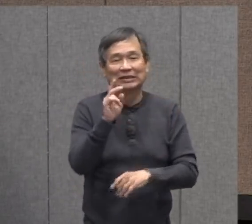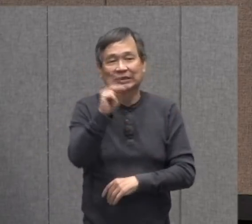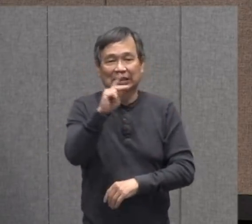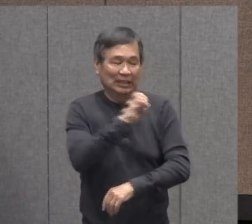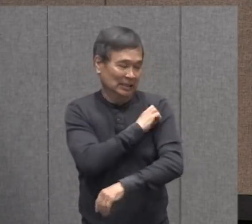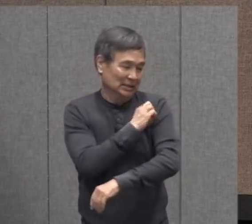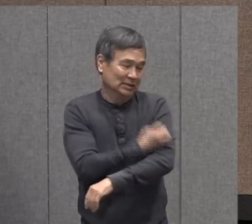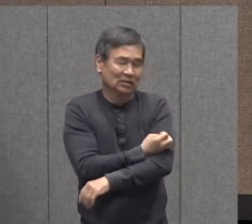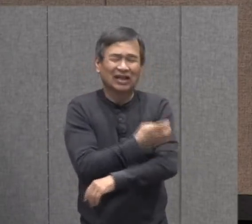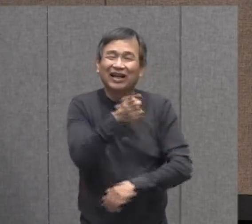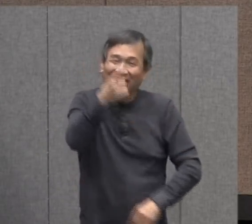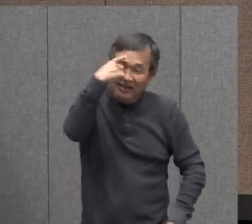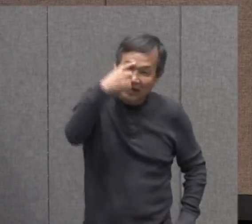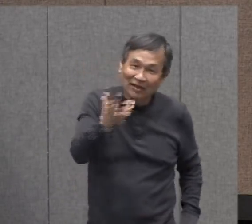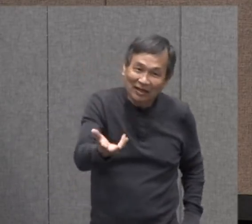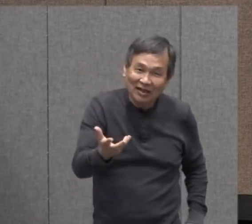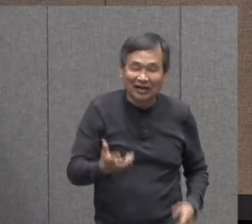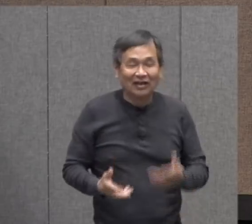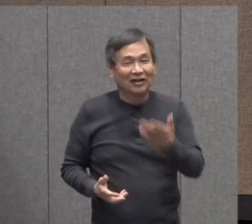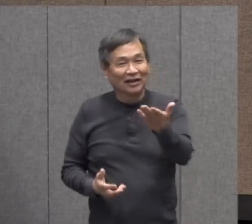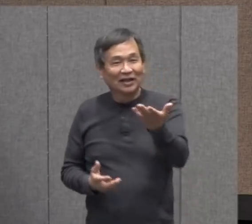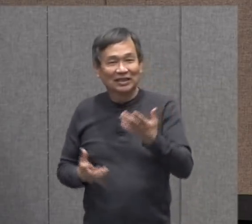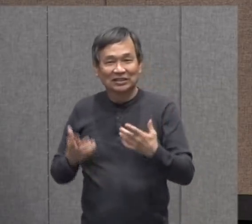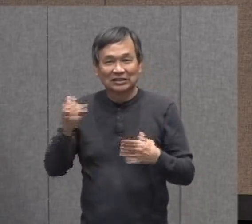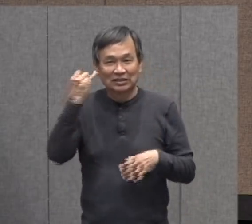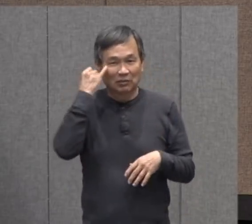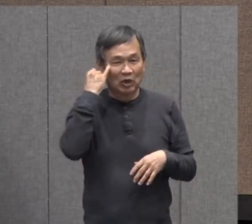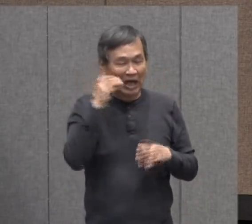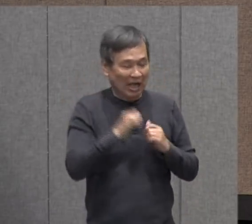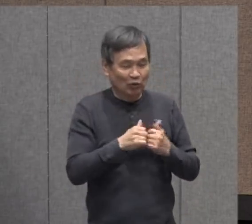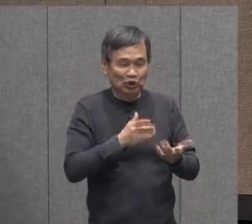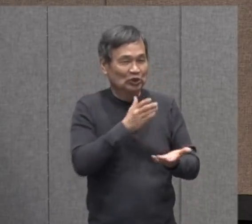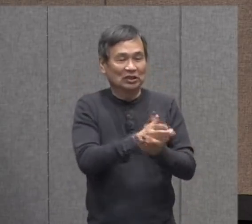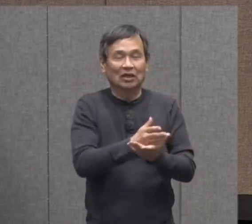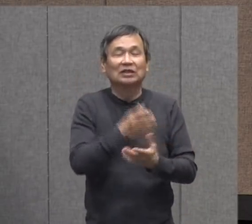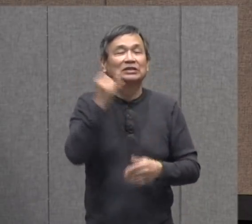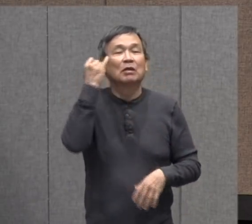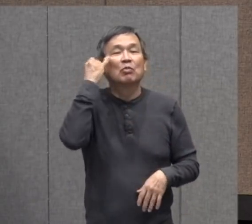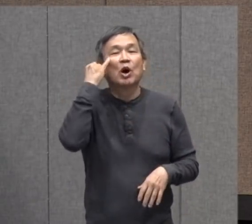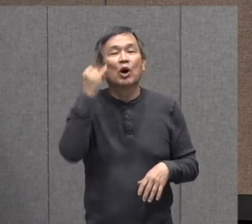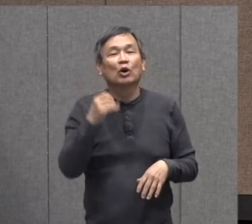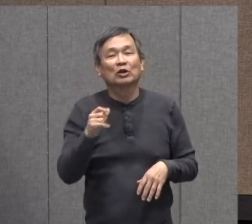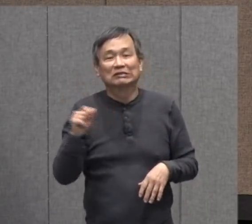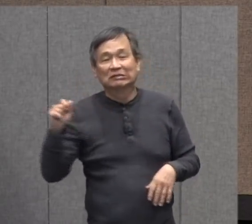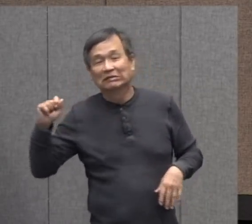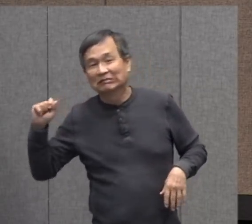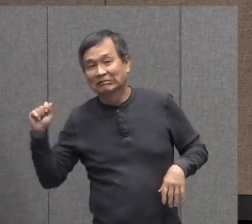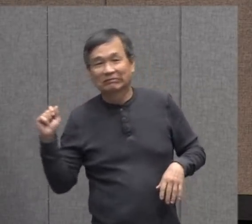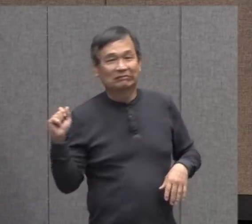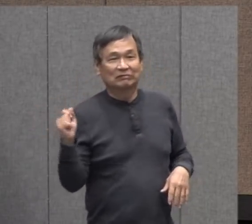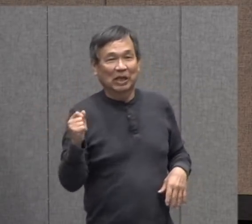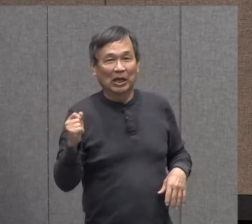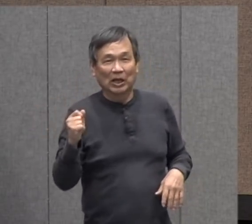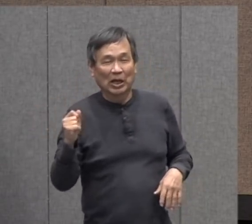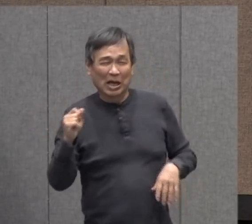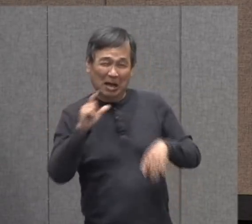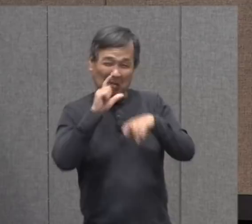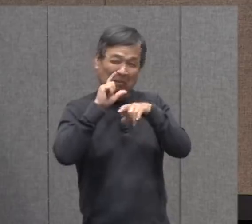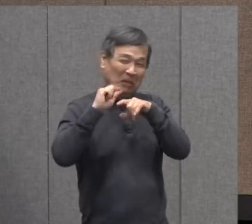Think about the energy you would need to stop the object. If this tennis ball is going at you really fast,